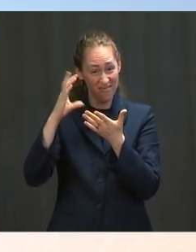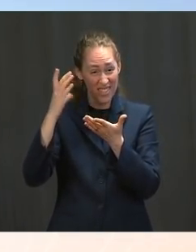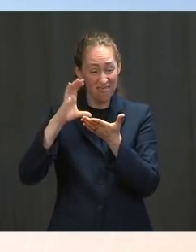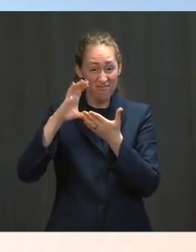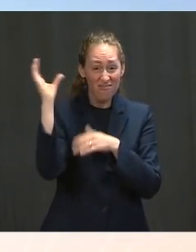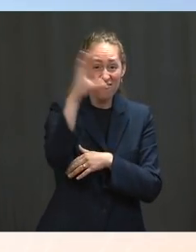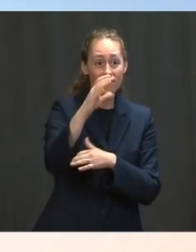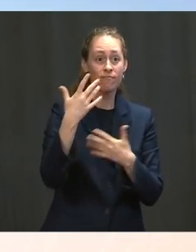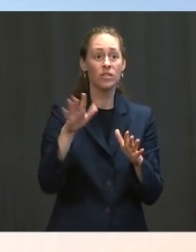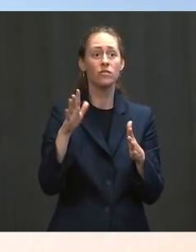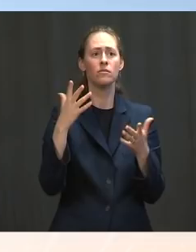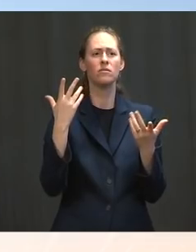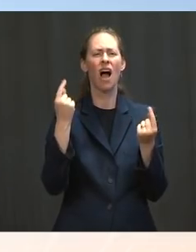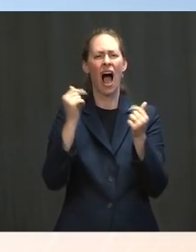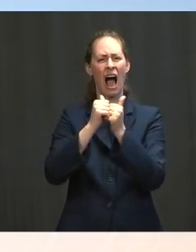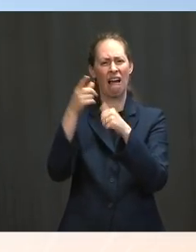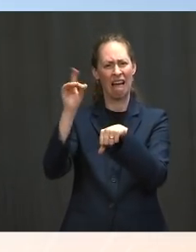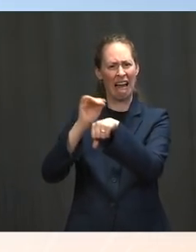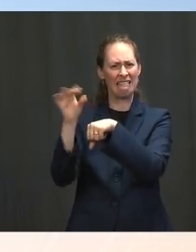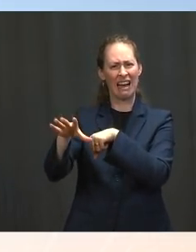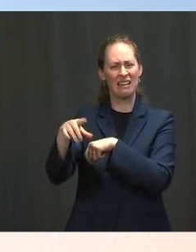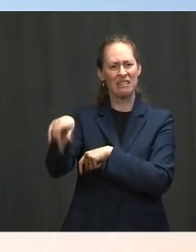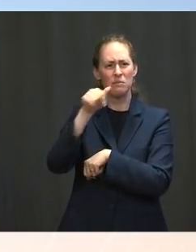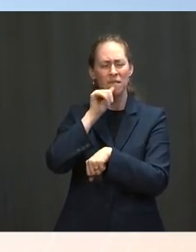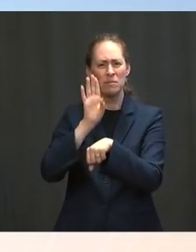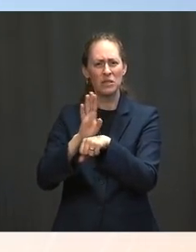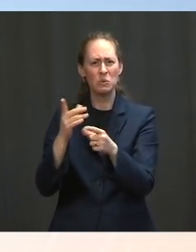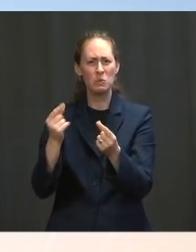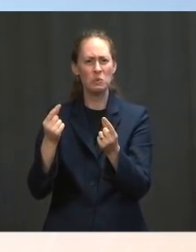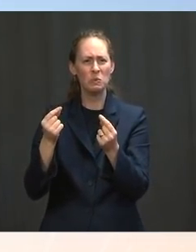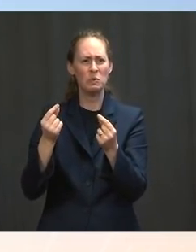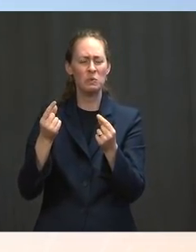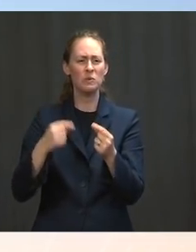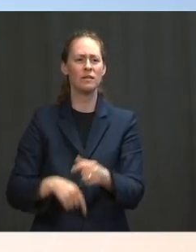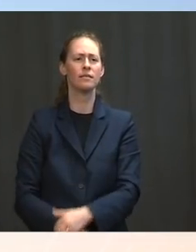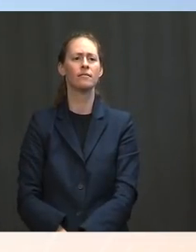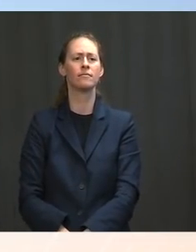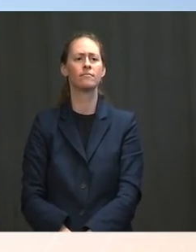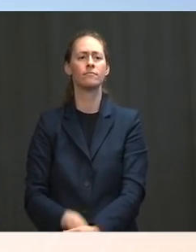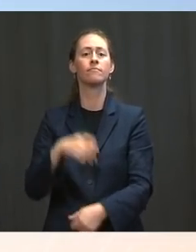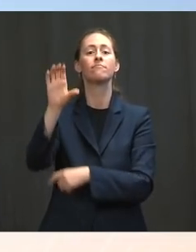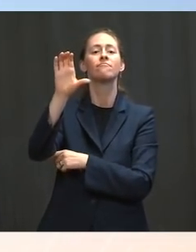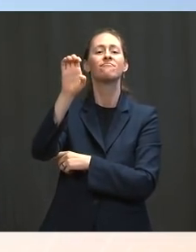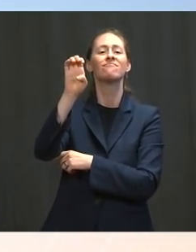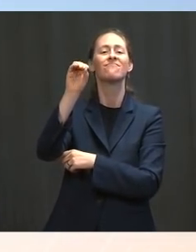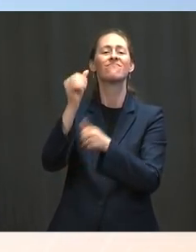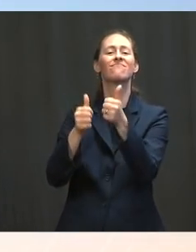And, earlier today, the CEO said that the -- you know, that critical infrastructure was never at risk.